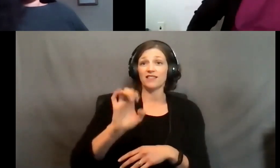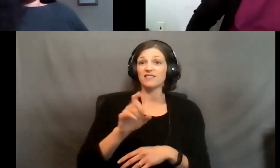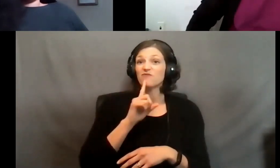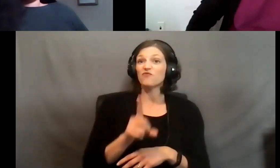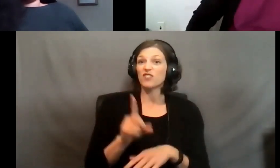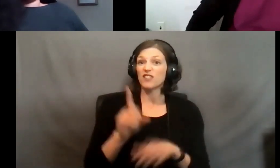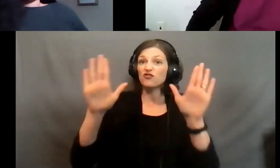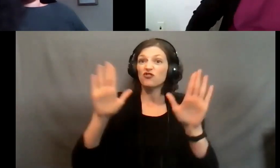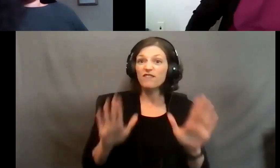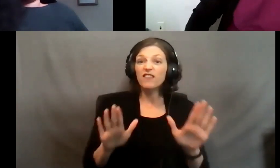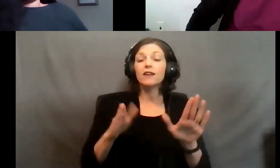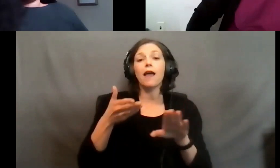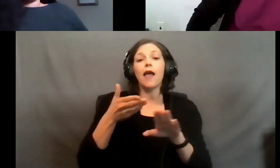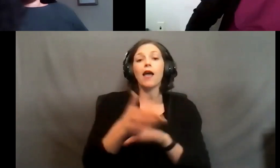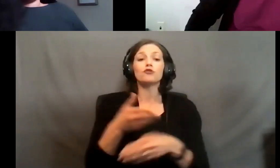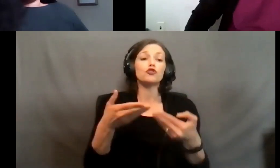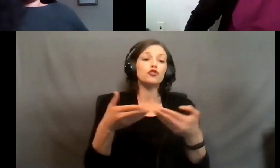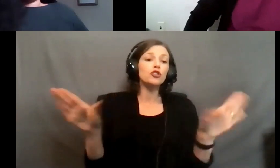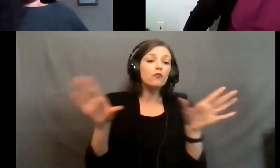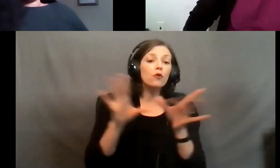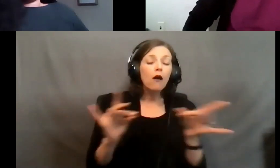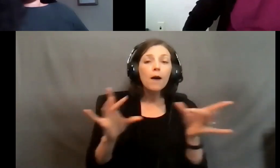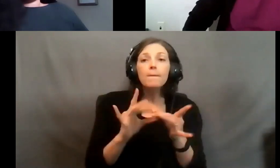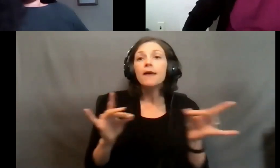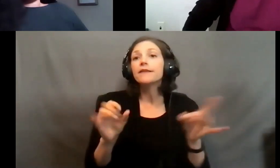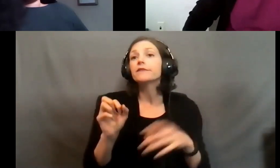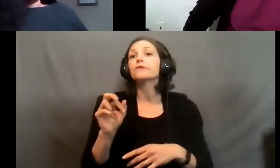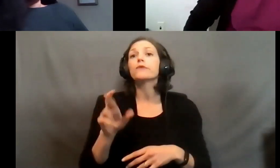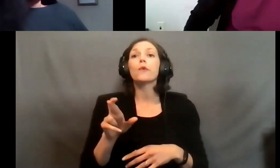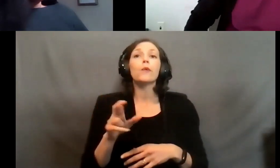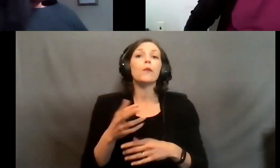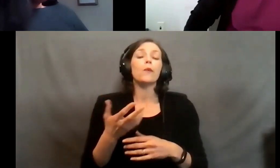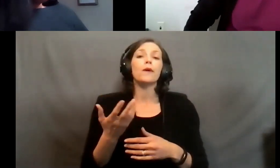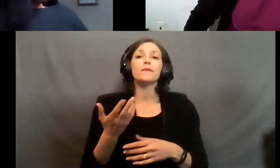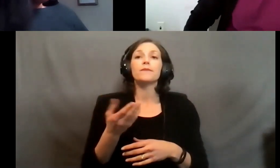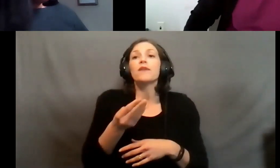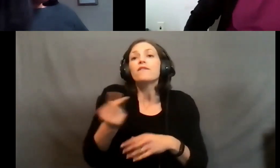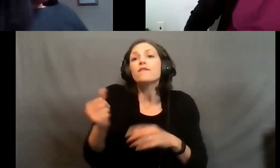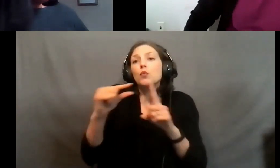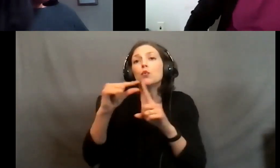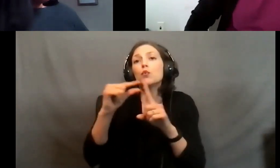13:13:53 remarks or a few words from an 13:13:56 awardee or something